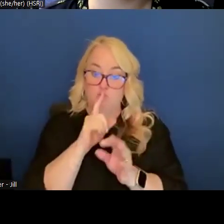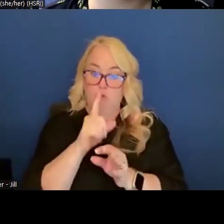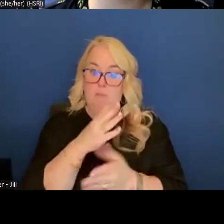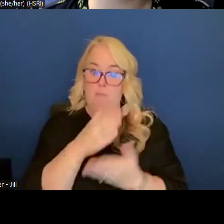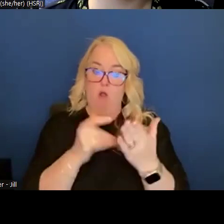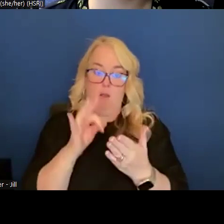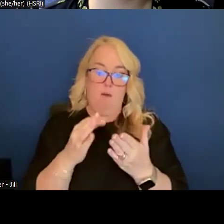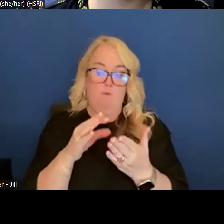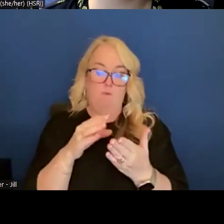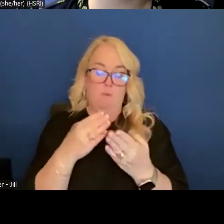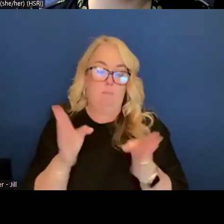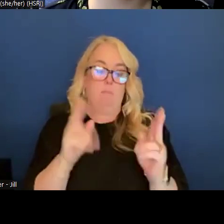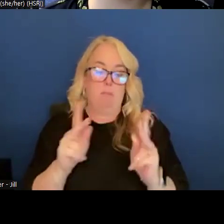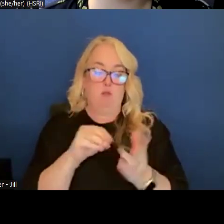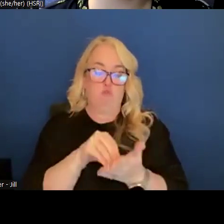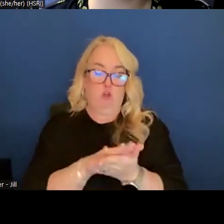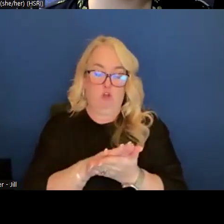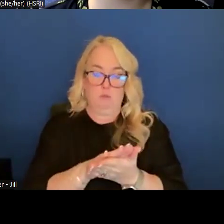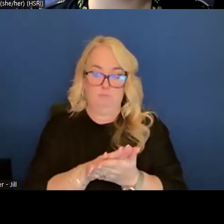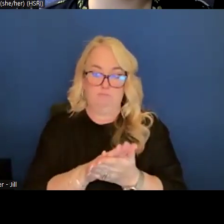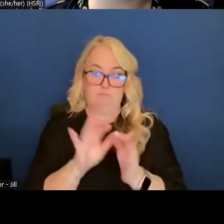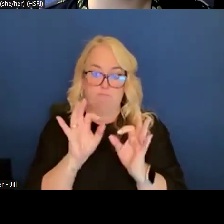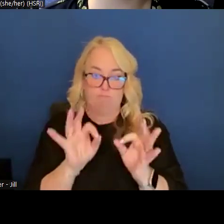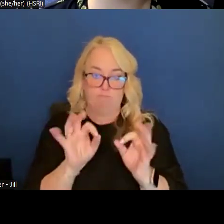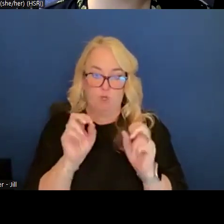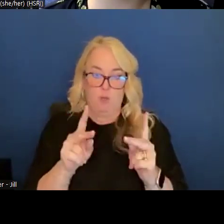formally. Okay, let's move on to the next question.